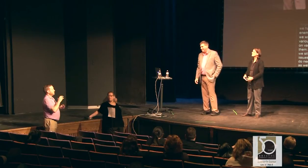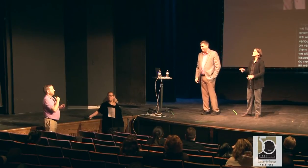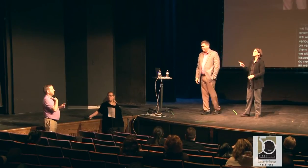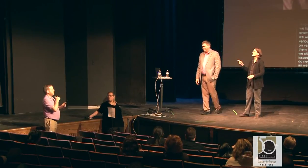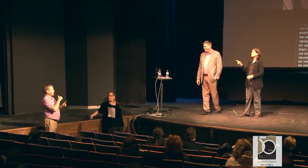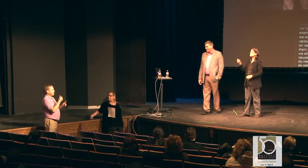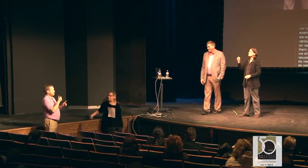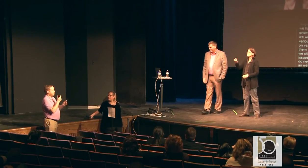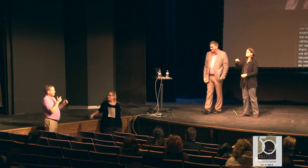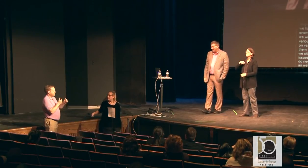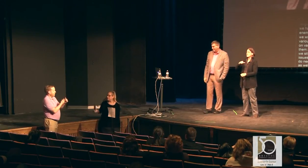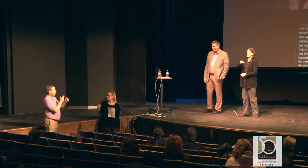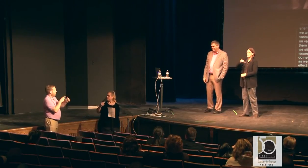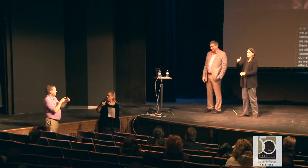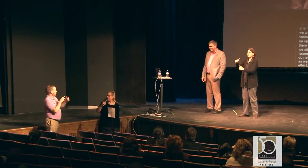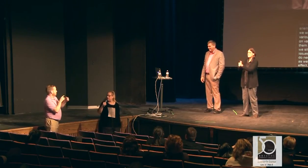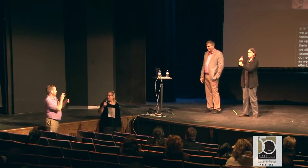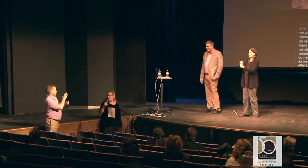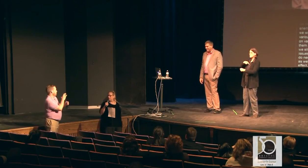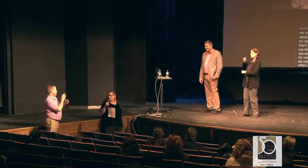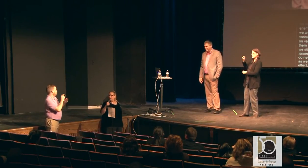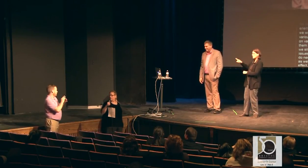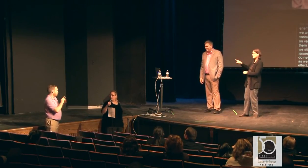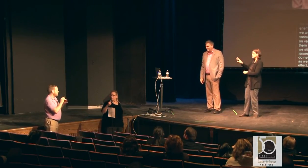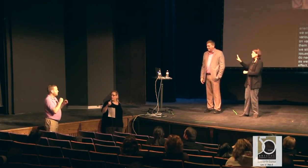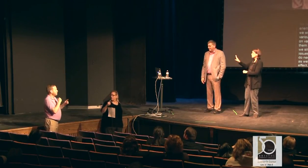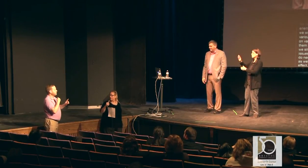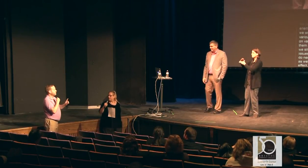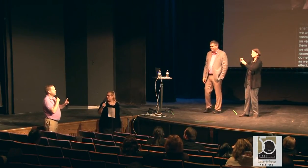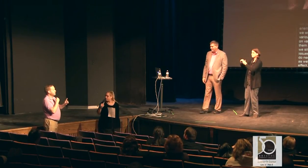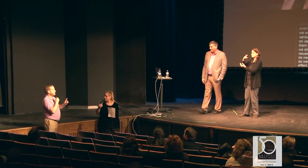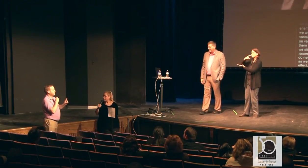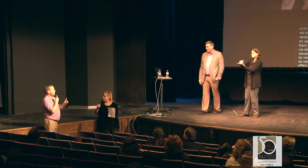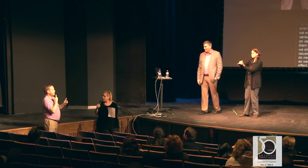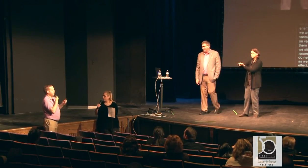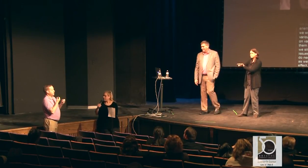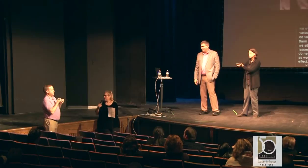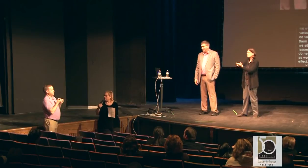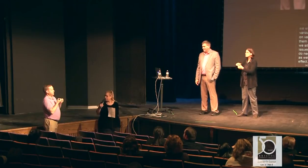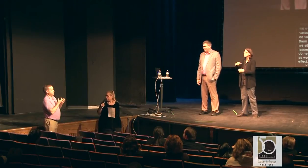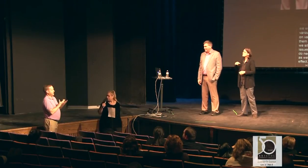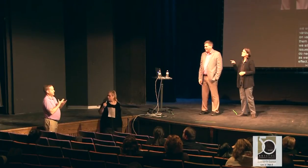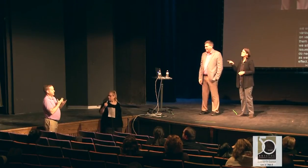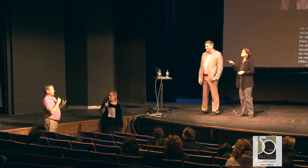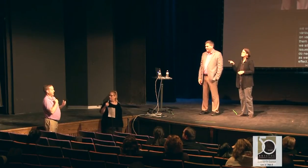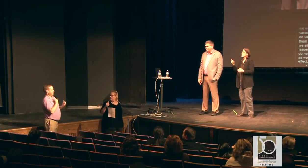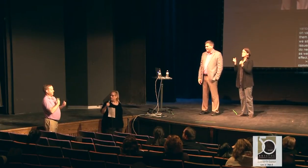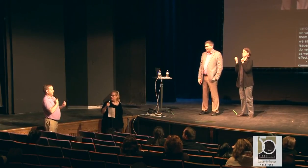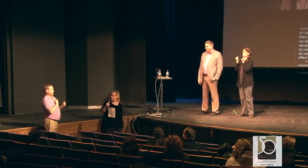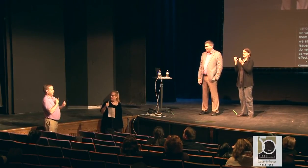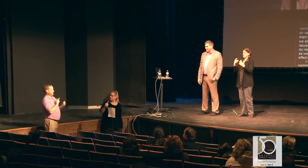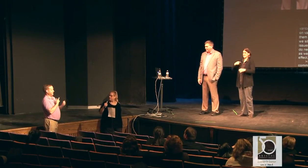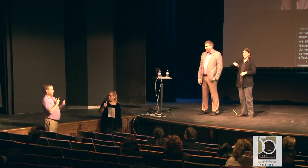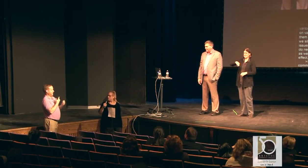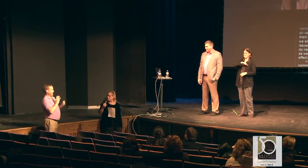effect, absolutely. >>SPEAKER: A follow-up question to your